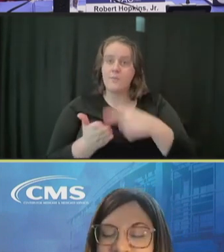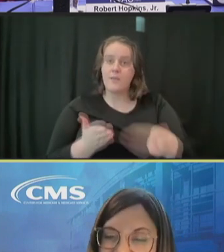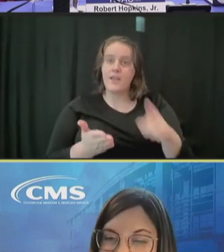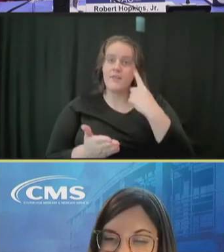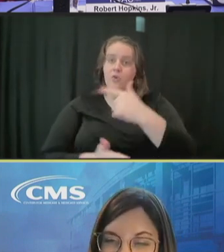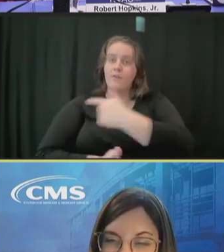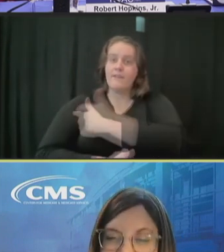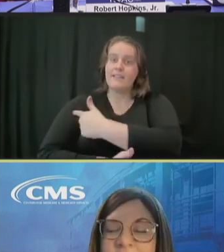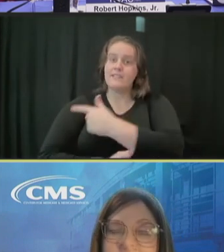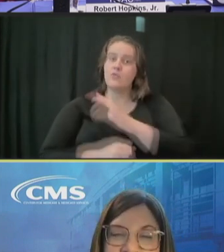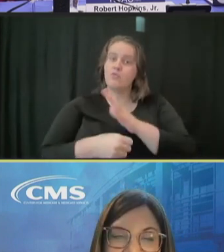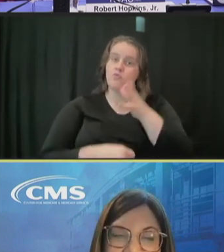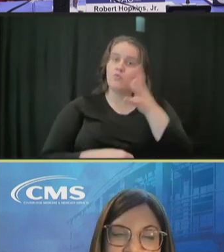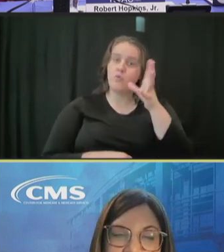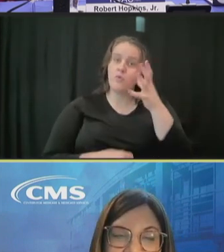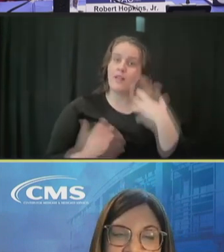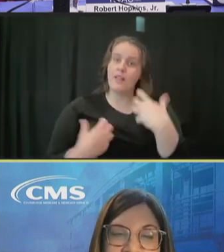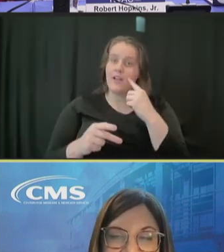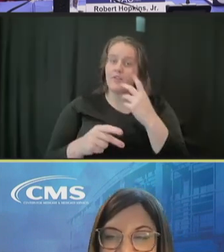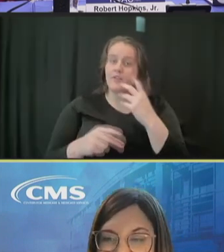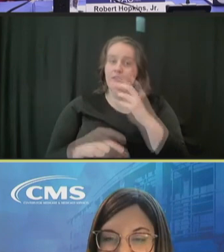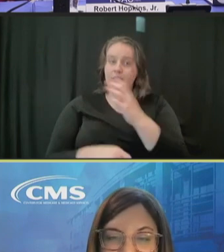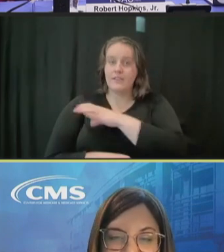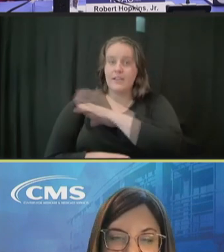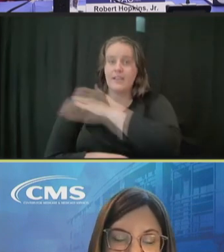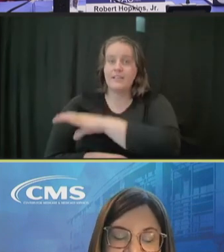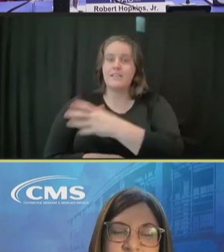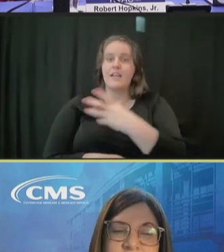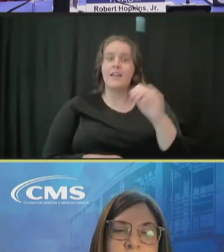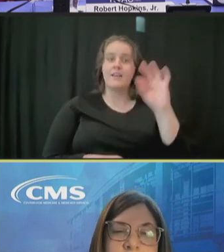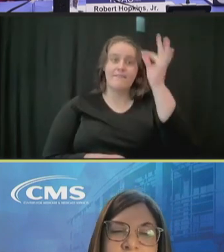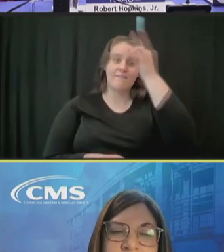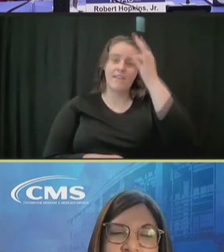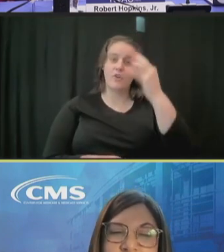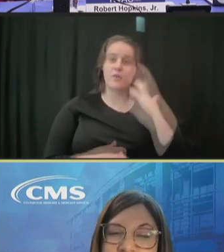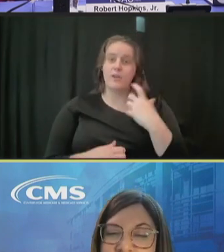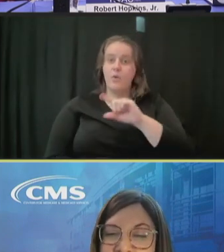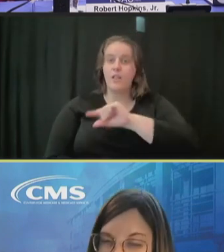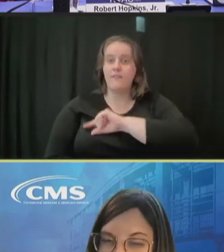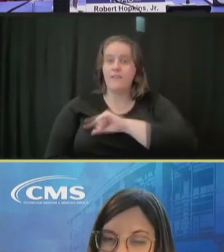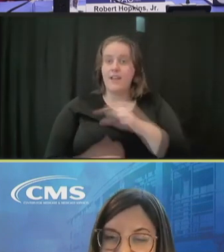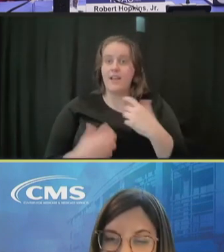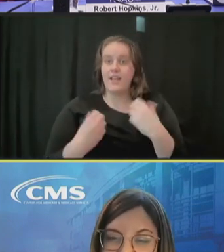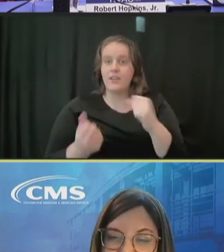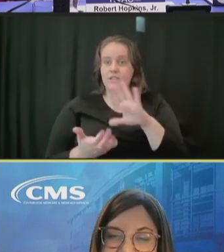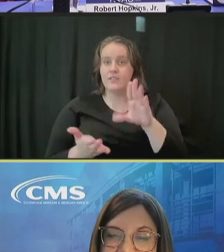RHCs, and federally qualified health centers, FQHCs. CMS proposed that payment for hepatitis